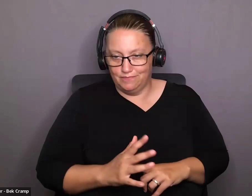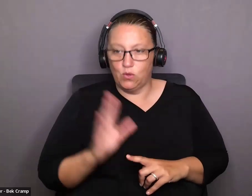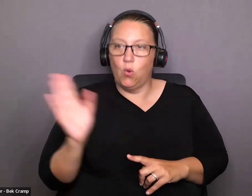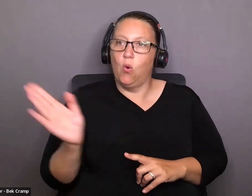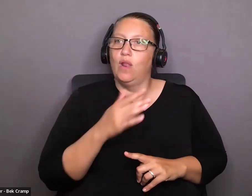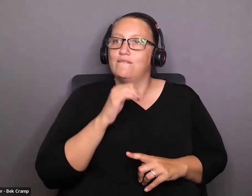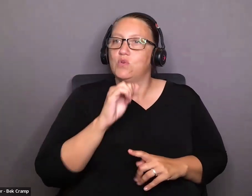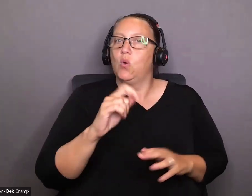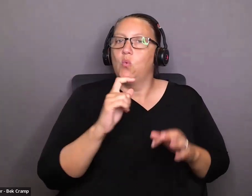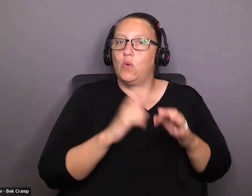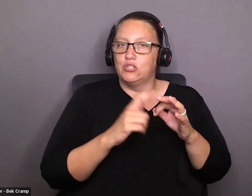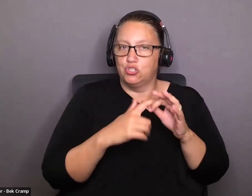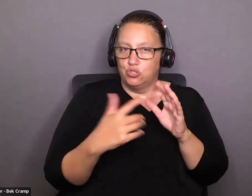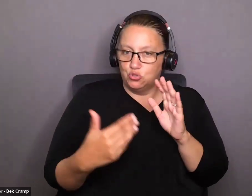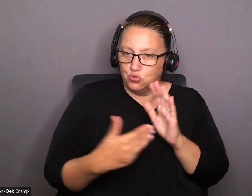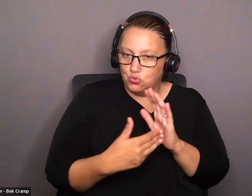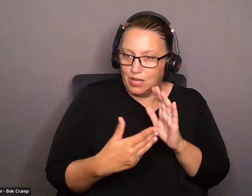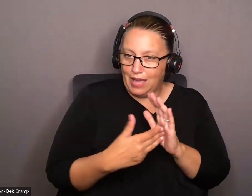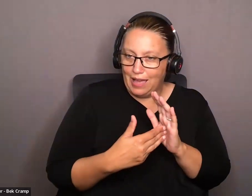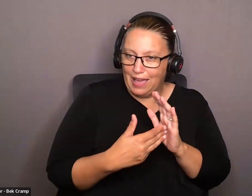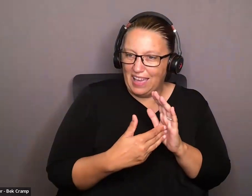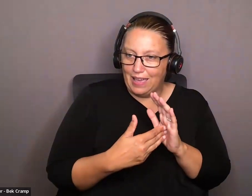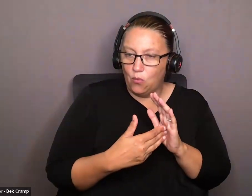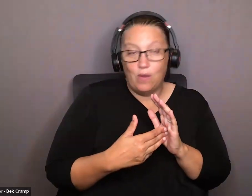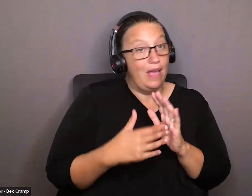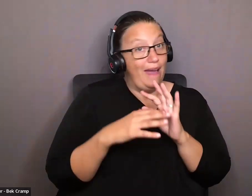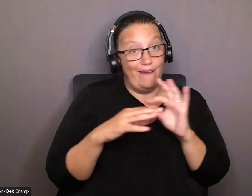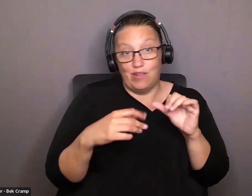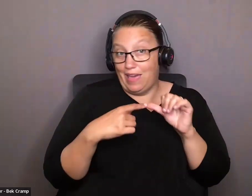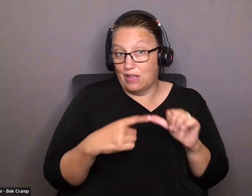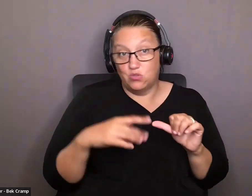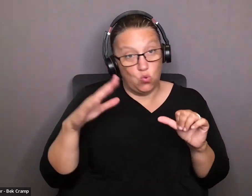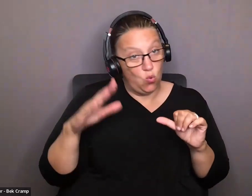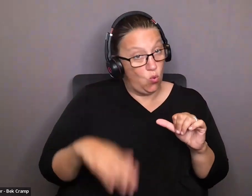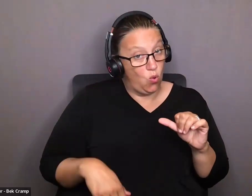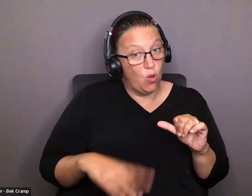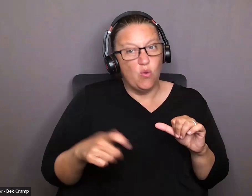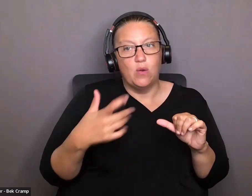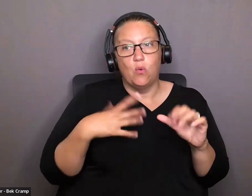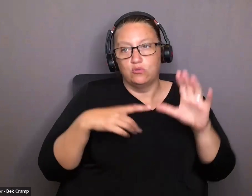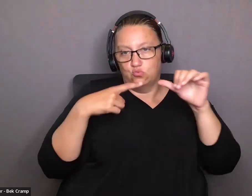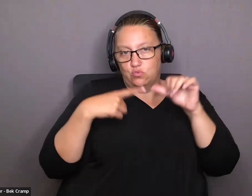even though we may not get to them or have not got to them. We want to respond to them really fully,